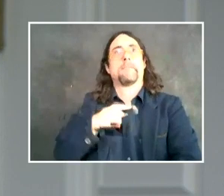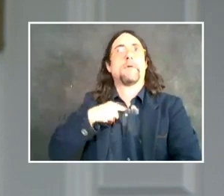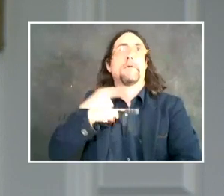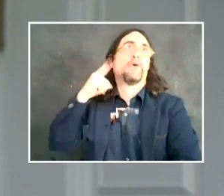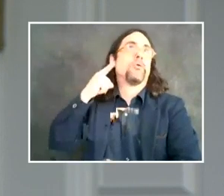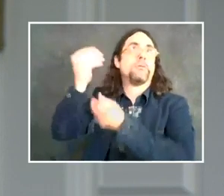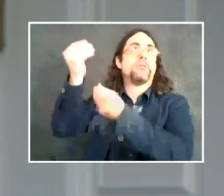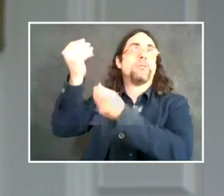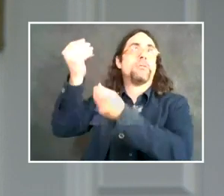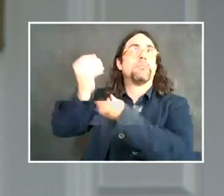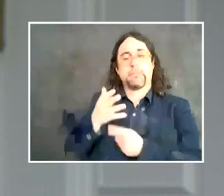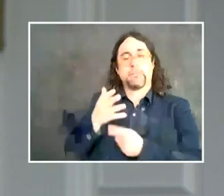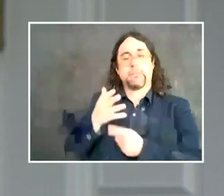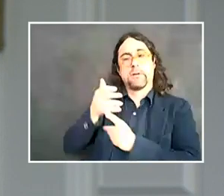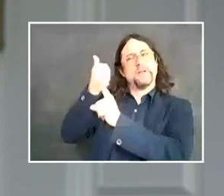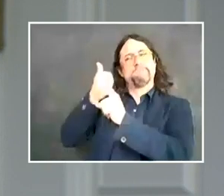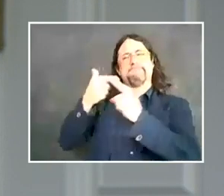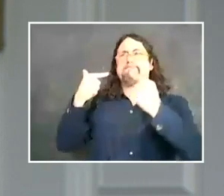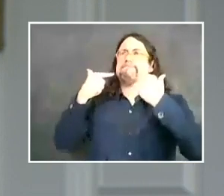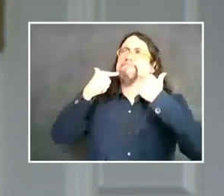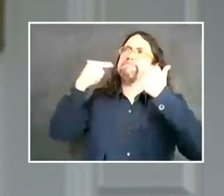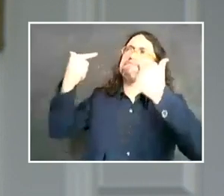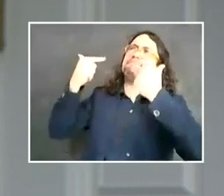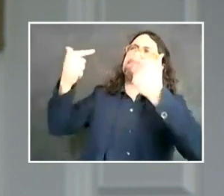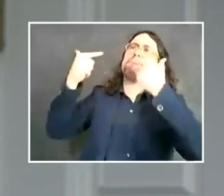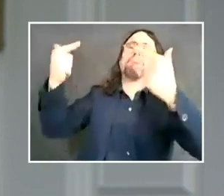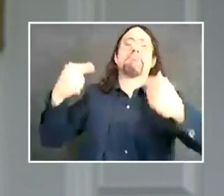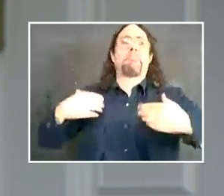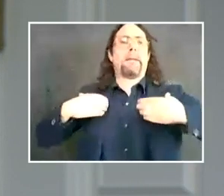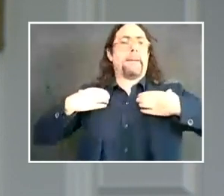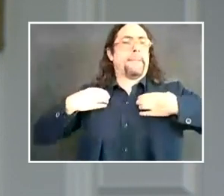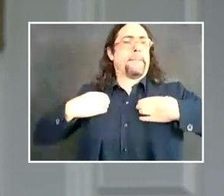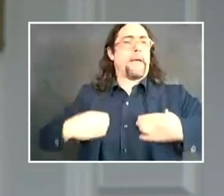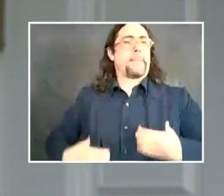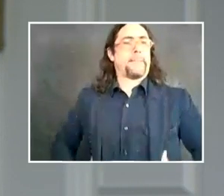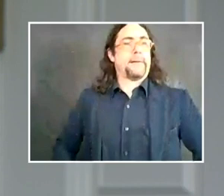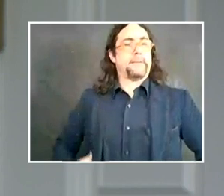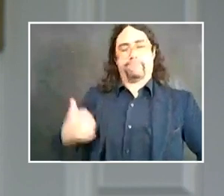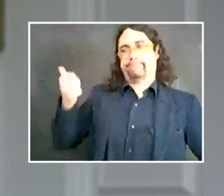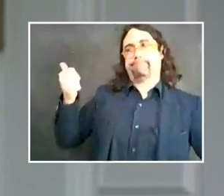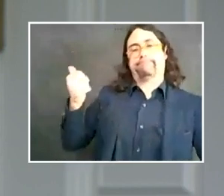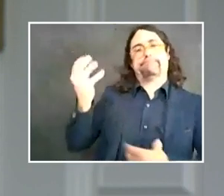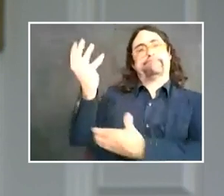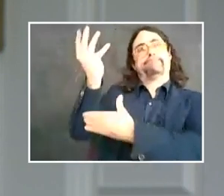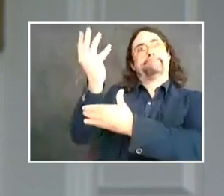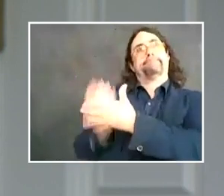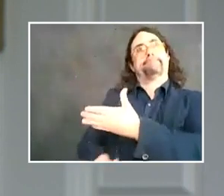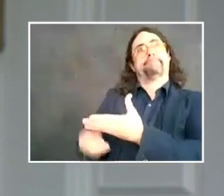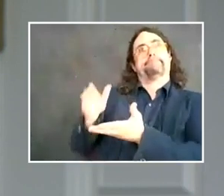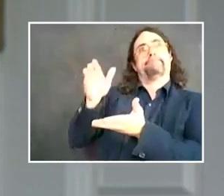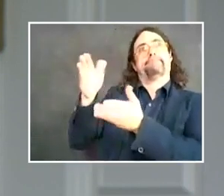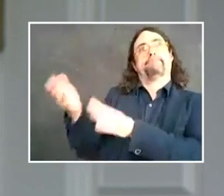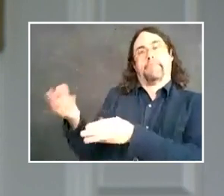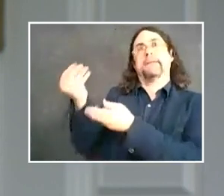WILLIAMSBURG SECTION OF BROOKLYN. IMMEDIATELY, WITHIN MINUTES,